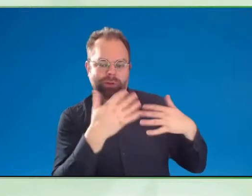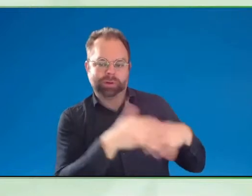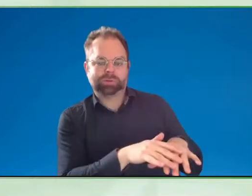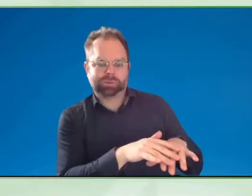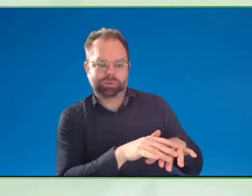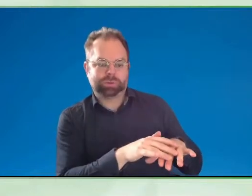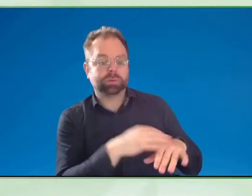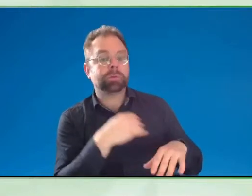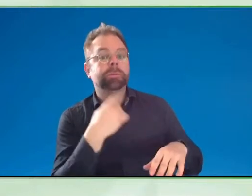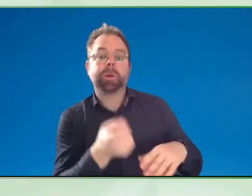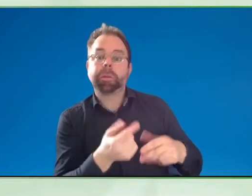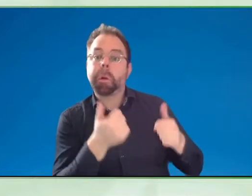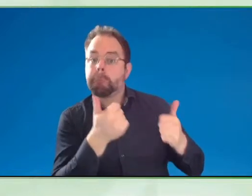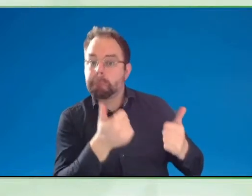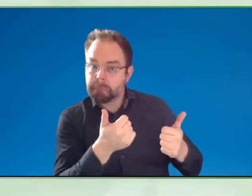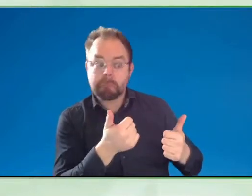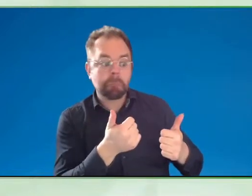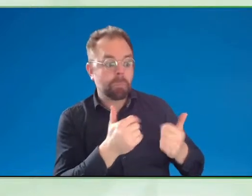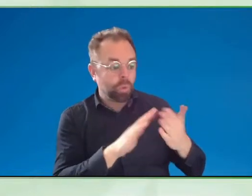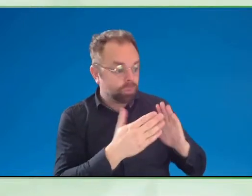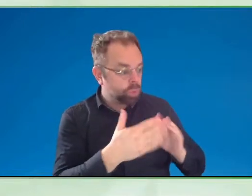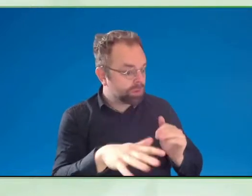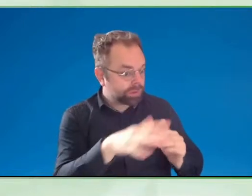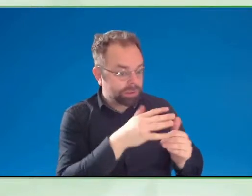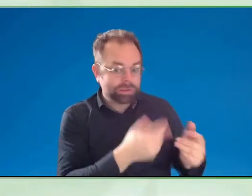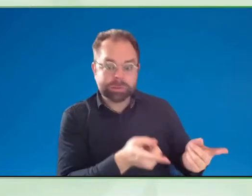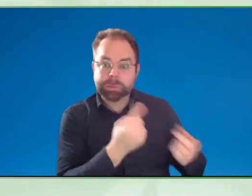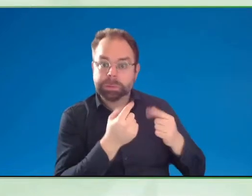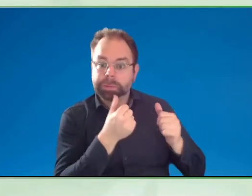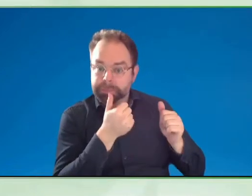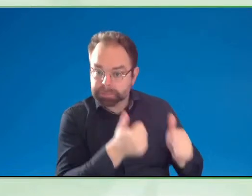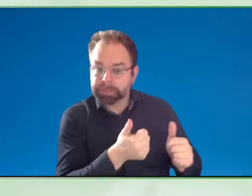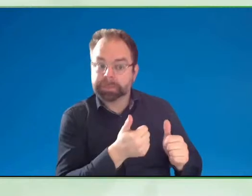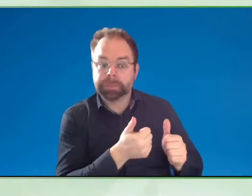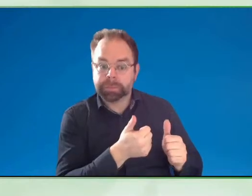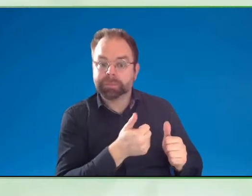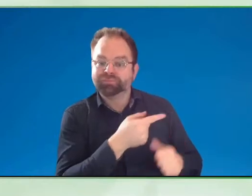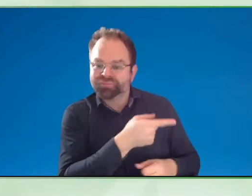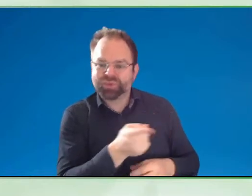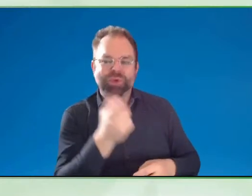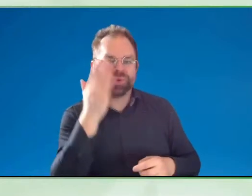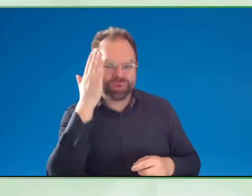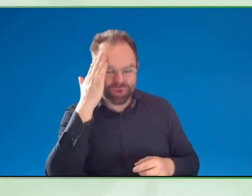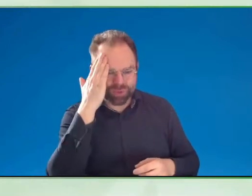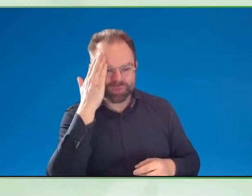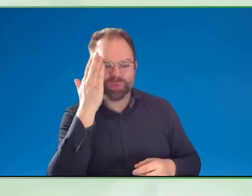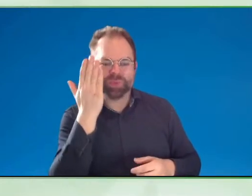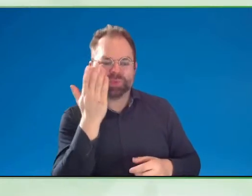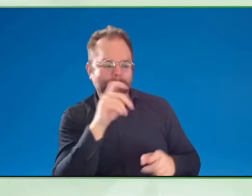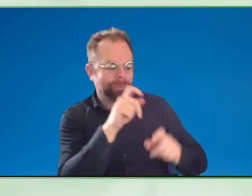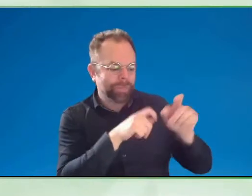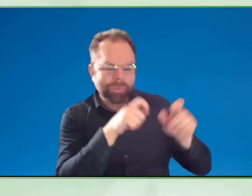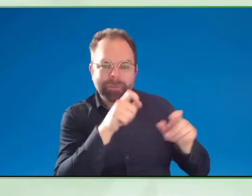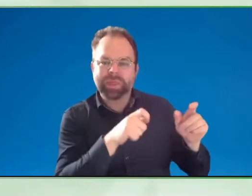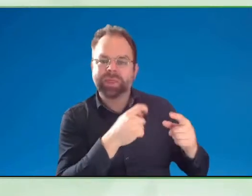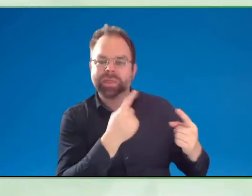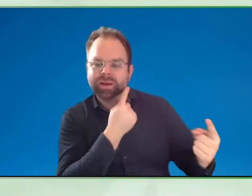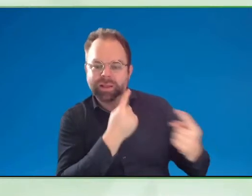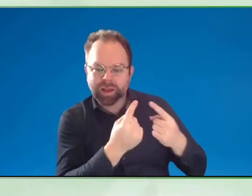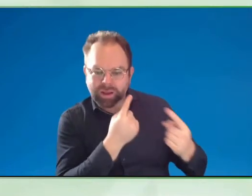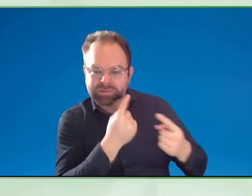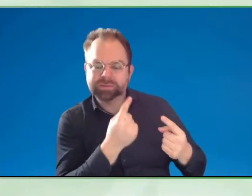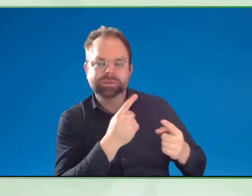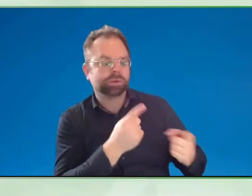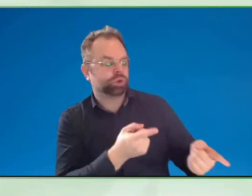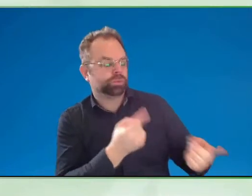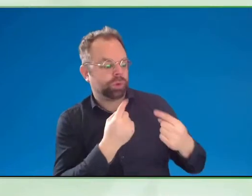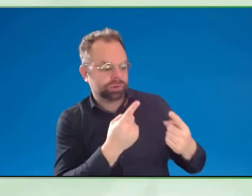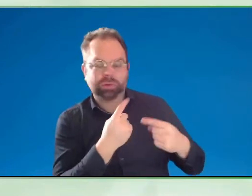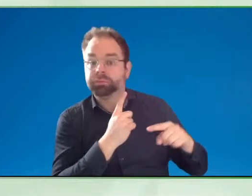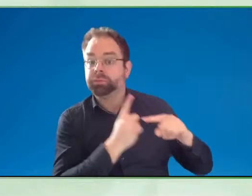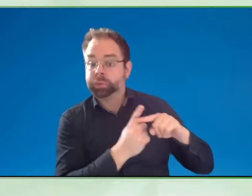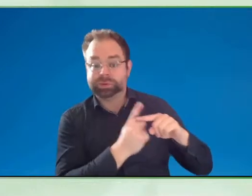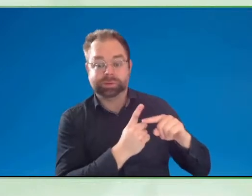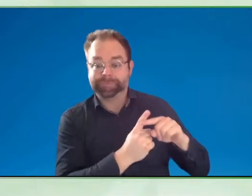We also have people from the field, where they train staff and teachers and they support